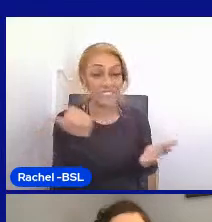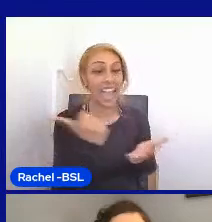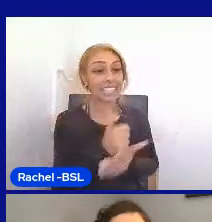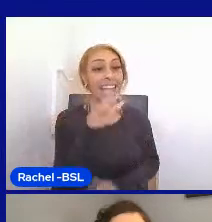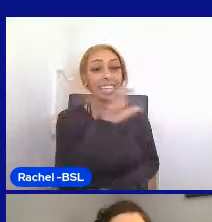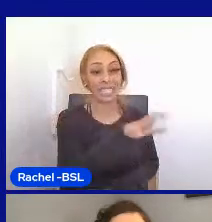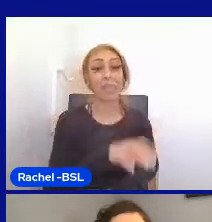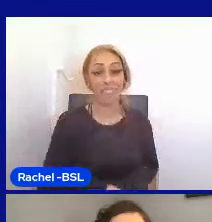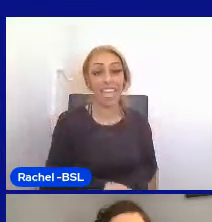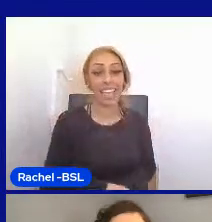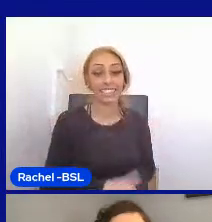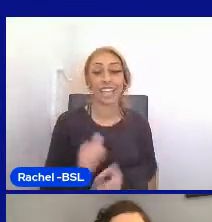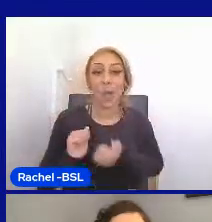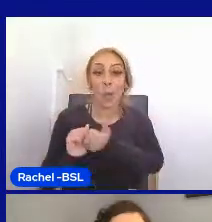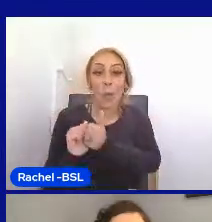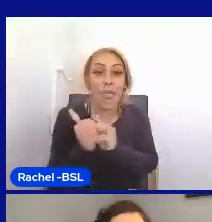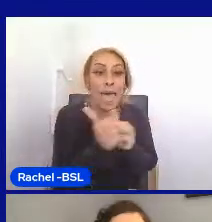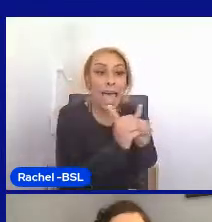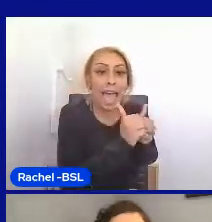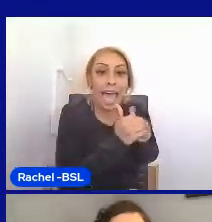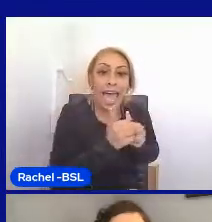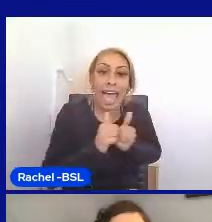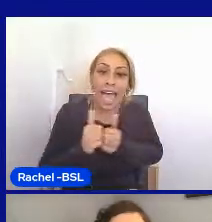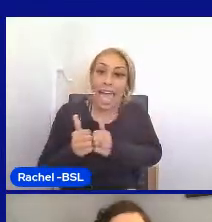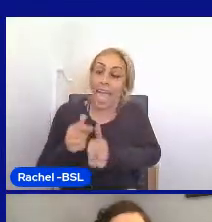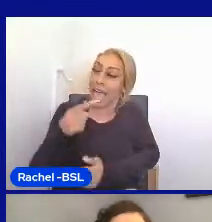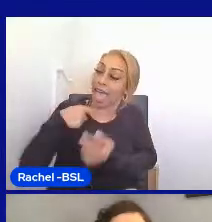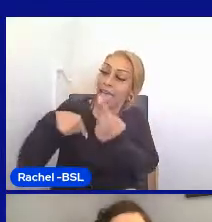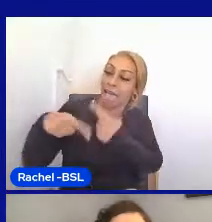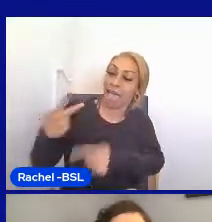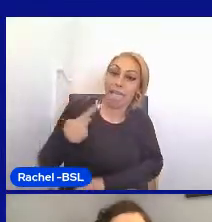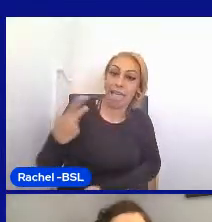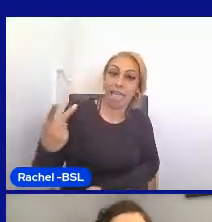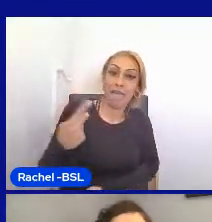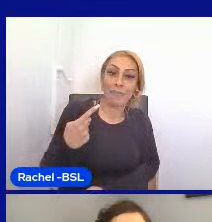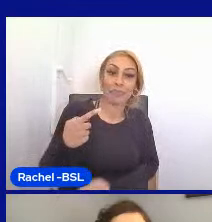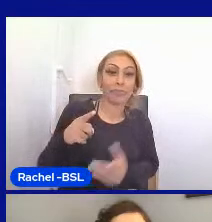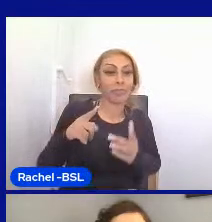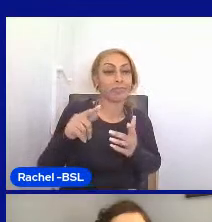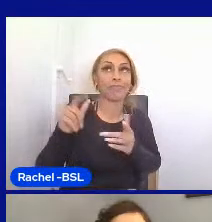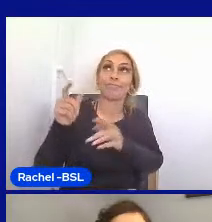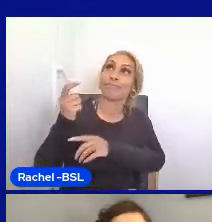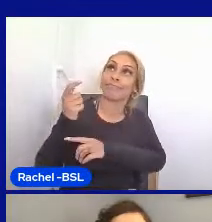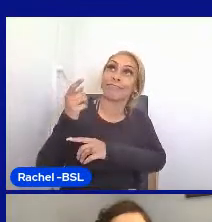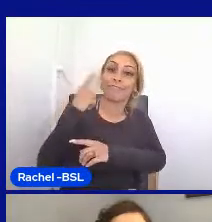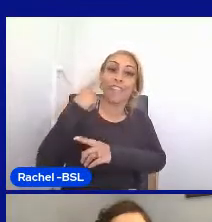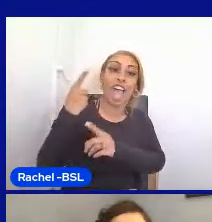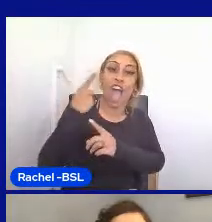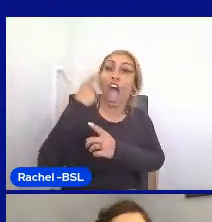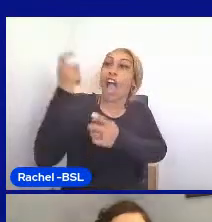Bristol. In all its glory, it is a fantastic place. The collaboration with iconic